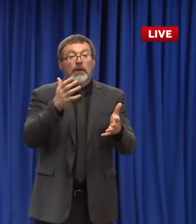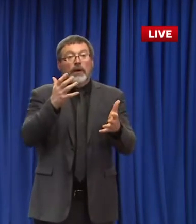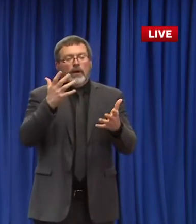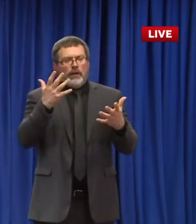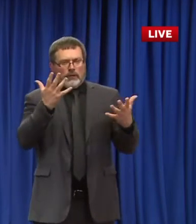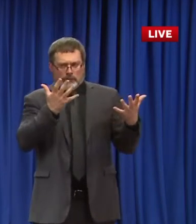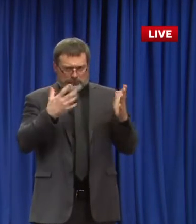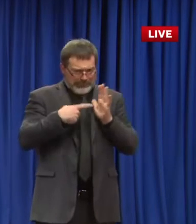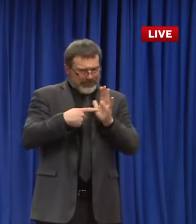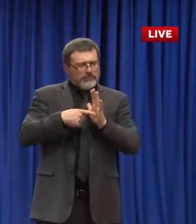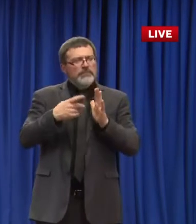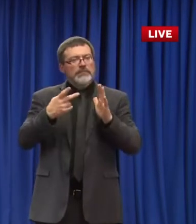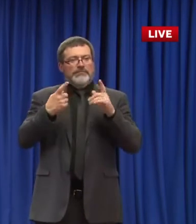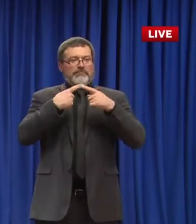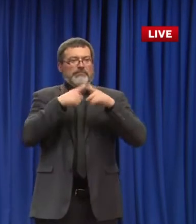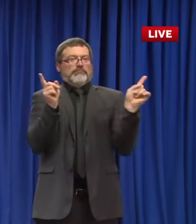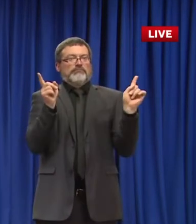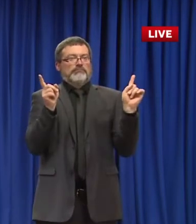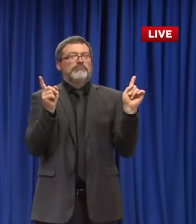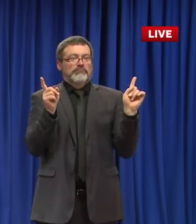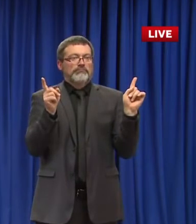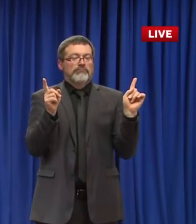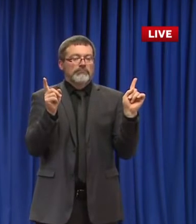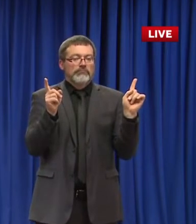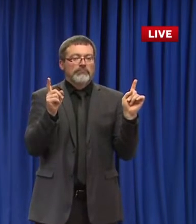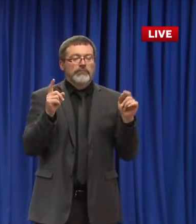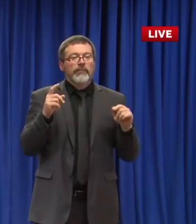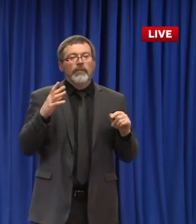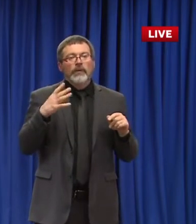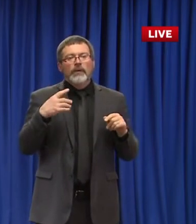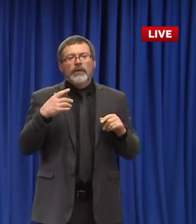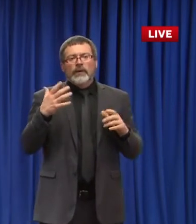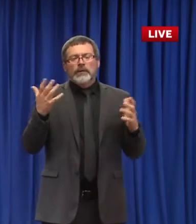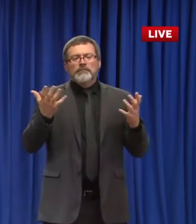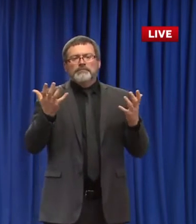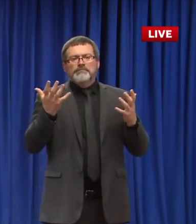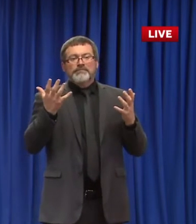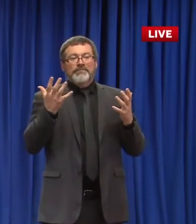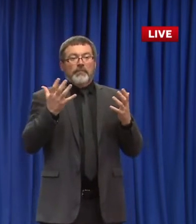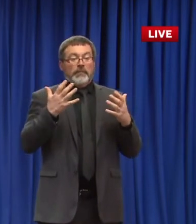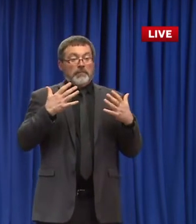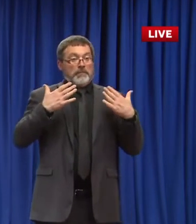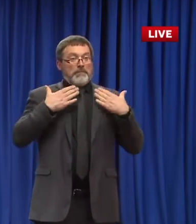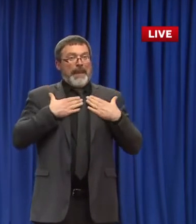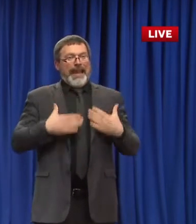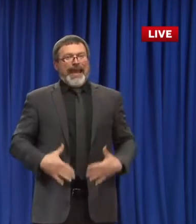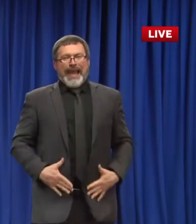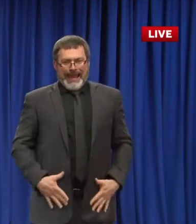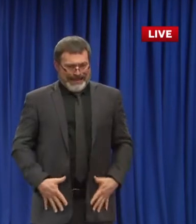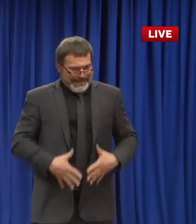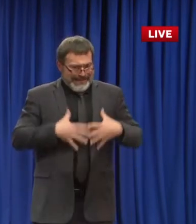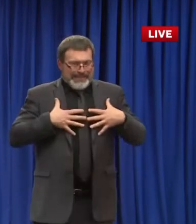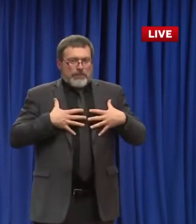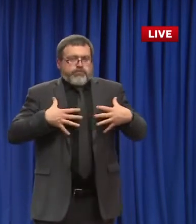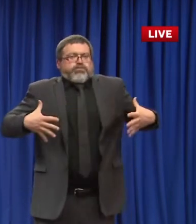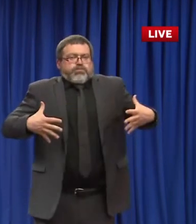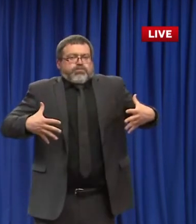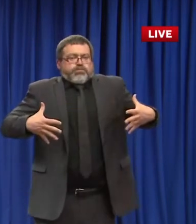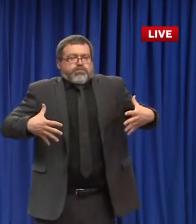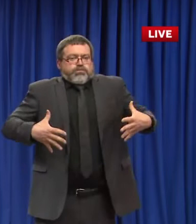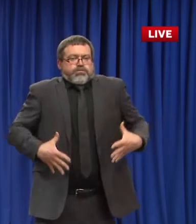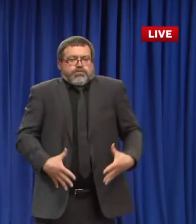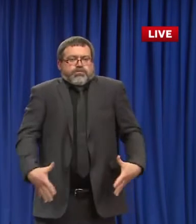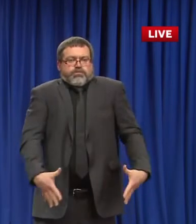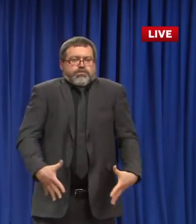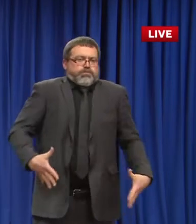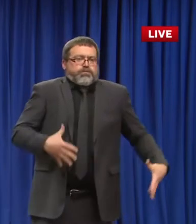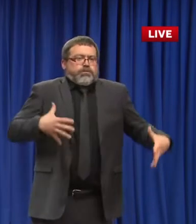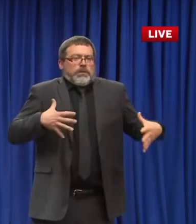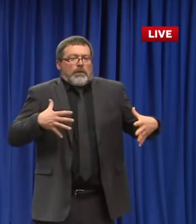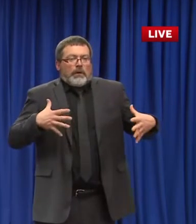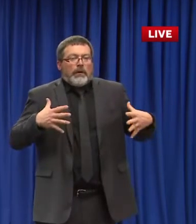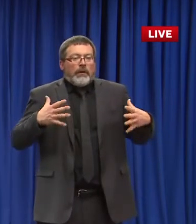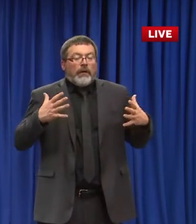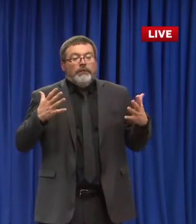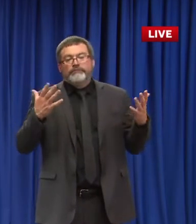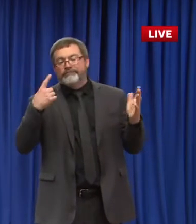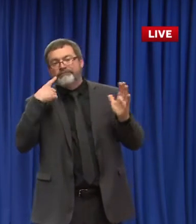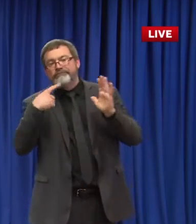MEANING THERE’S MULTIPLE MULTIPLE DIFFERENT WAYS IT CAN PRESENT BUT ONE OF THE UNDERLYING FEATURES OF IT IS THAT THERE’S THERE’S THIS BODY WHOLE BODY TYPE IN NATION THAT